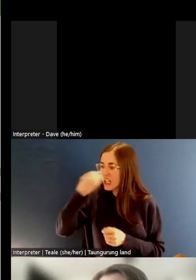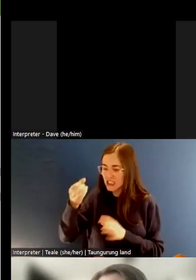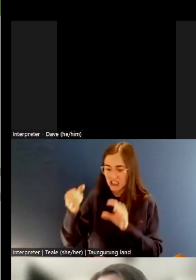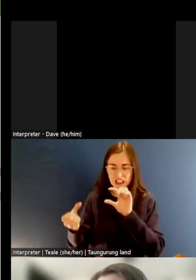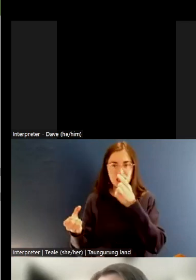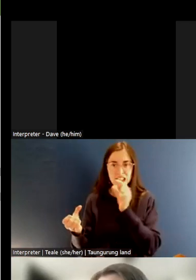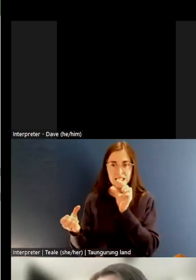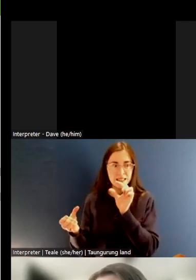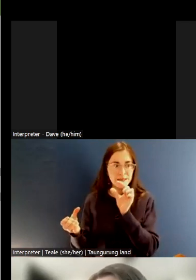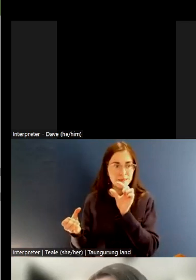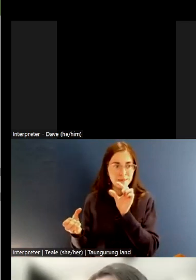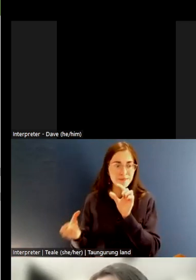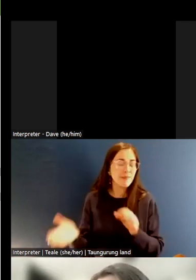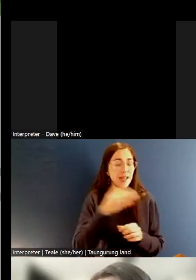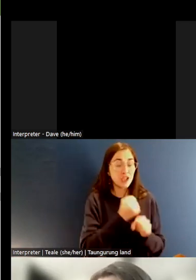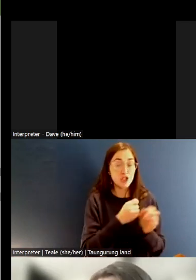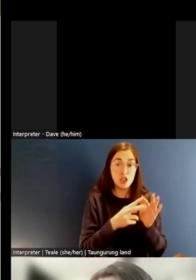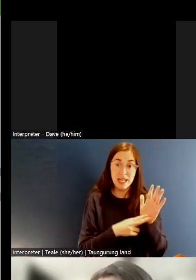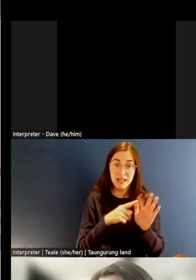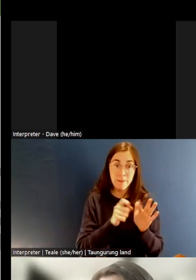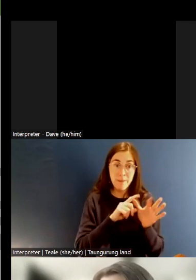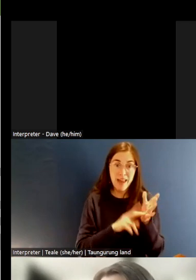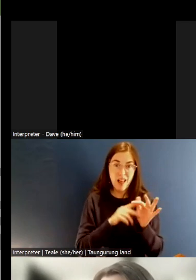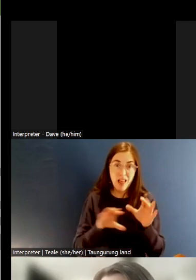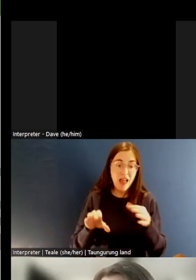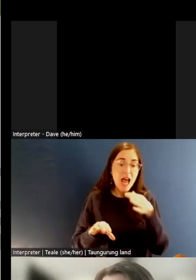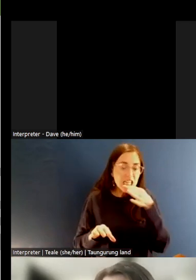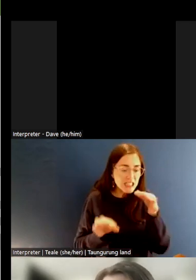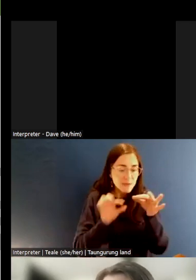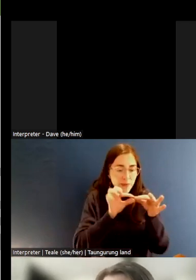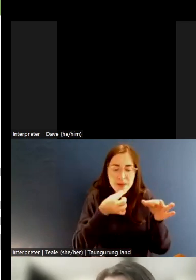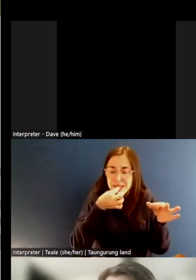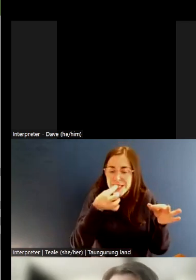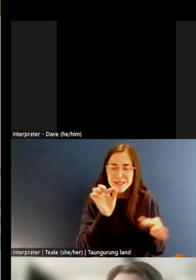and then gene panel is just looking for genes related to a specific condition.